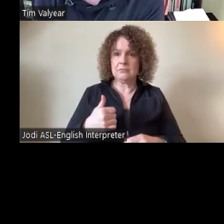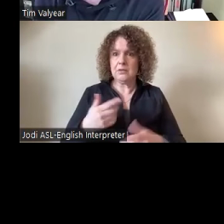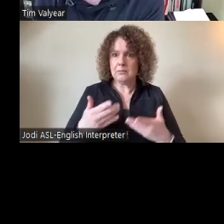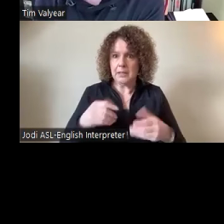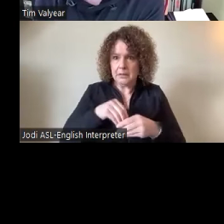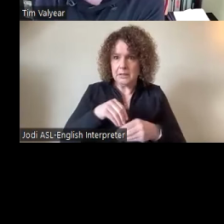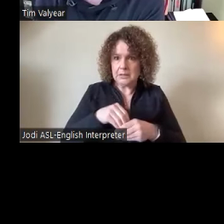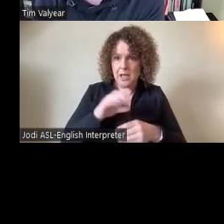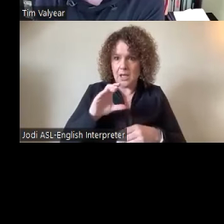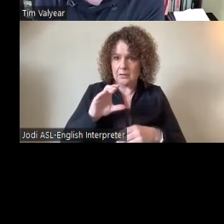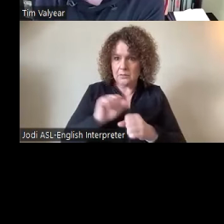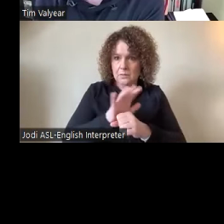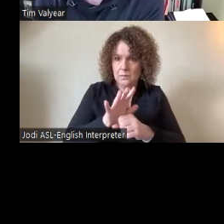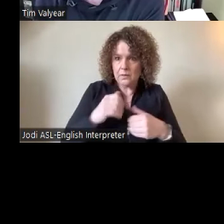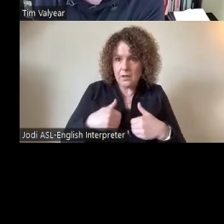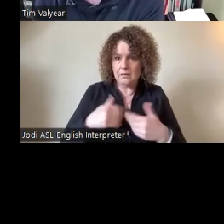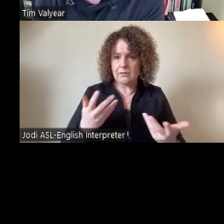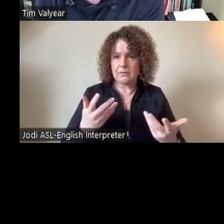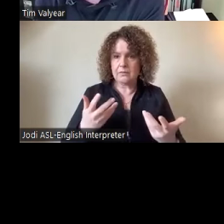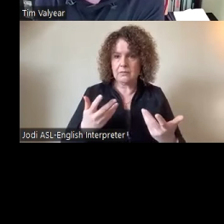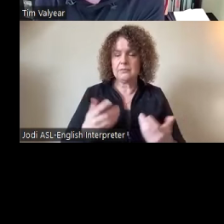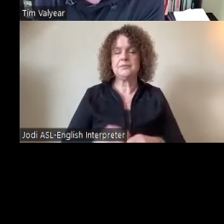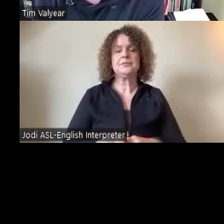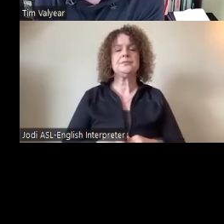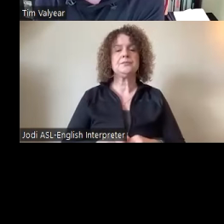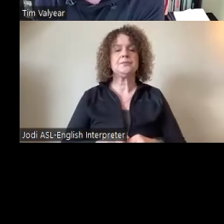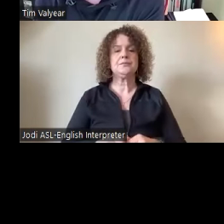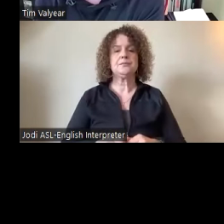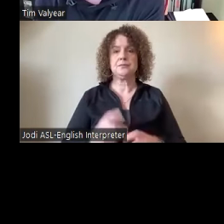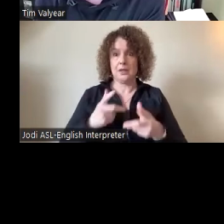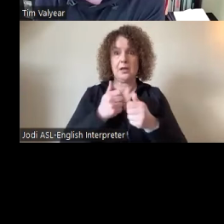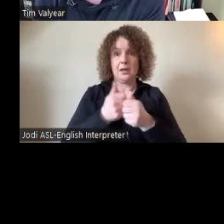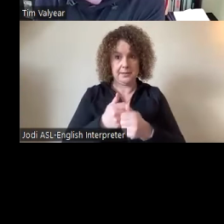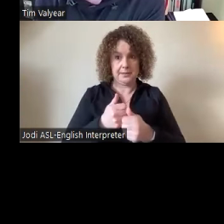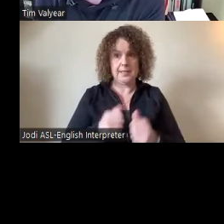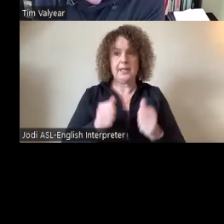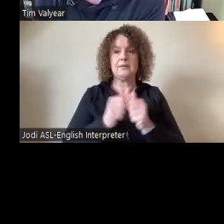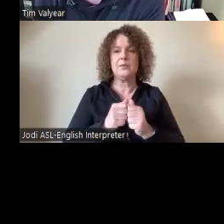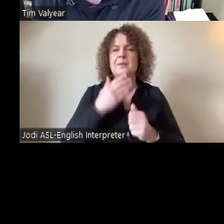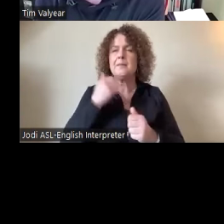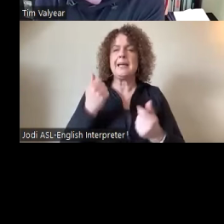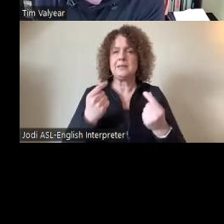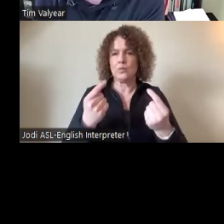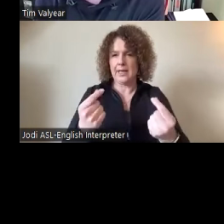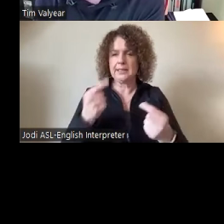after the symptoms go away. You got to be -- just because I look good and feel good, doesn't mean I'm not carrying